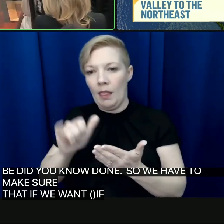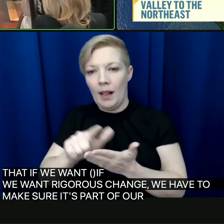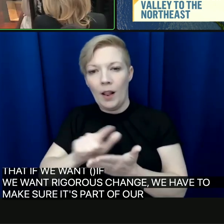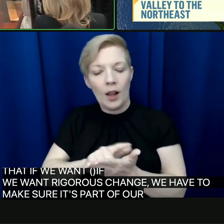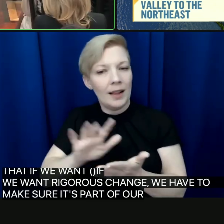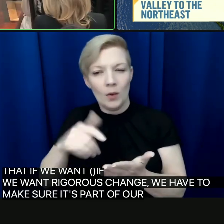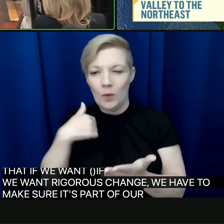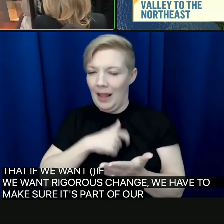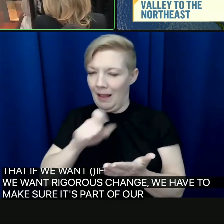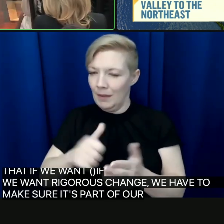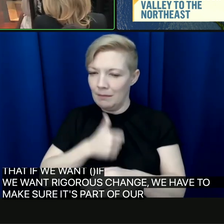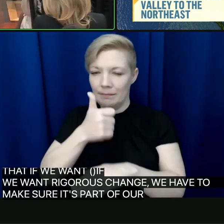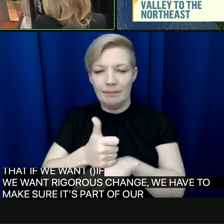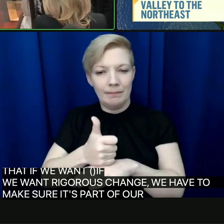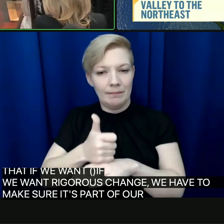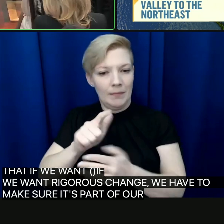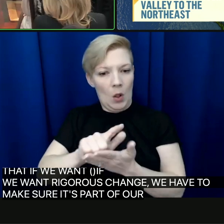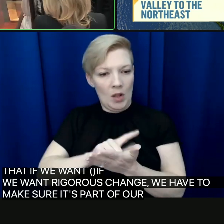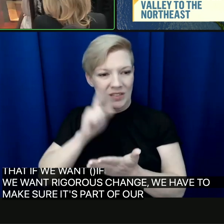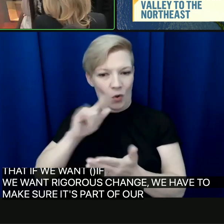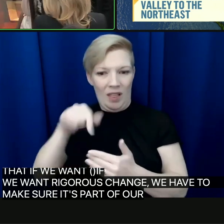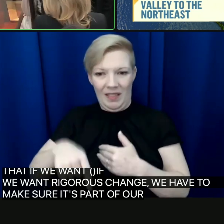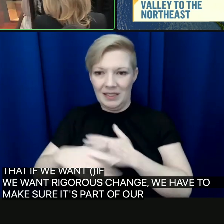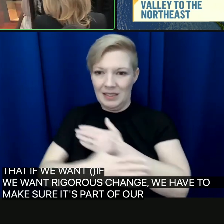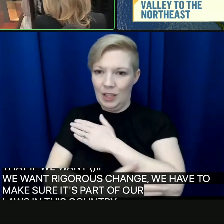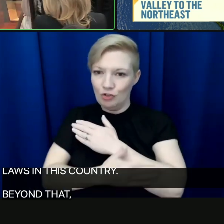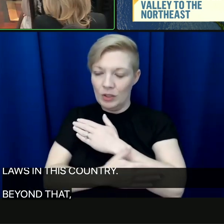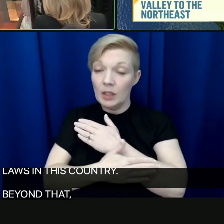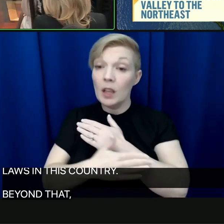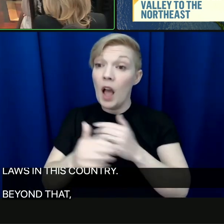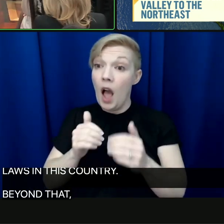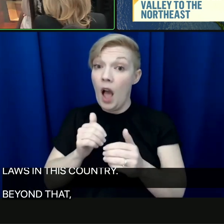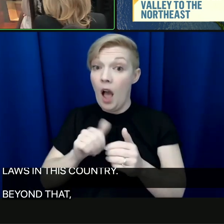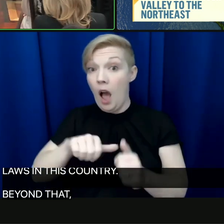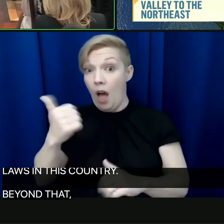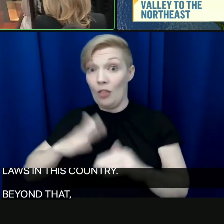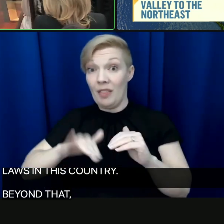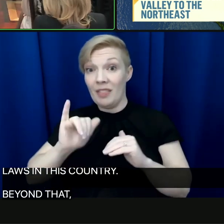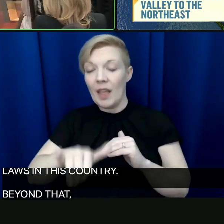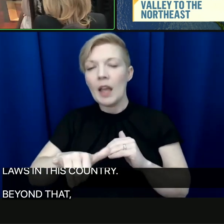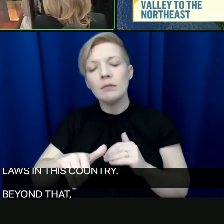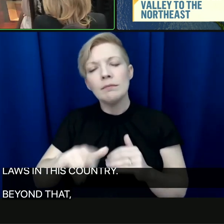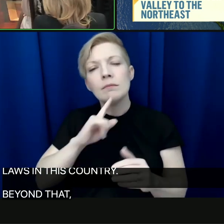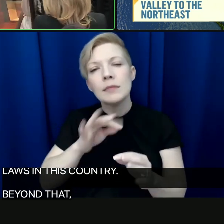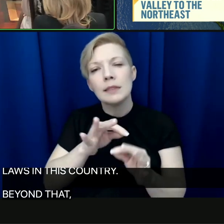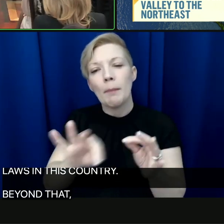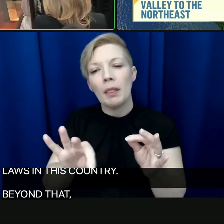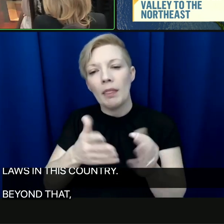Beyond that, I think, you know, it's the simple things. I mean, I look around and a number of people have these.